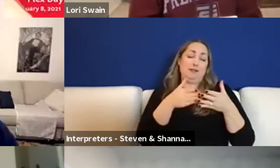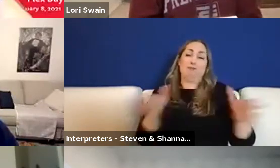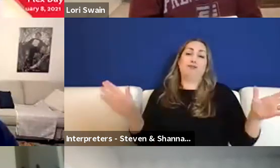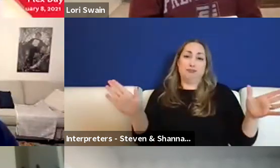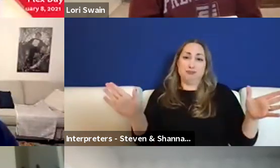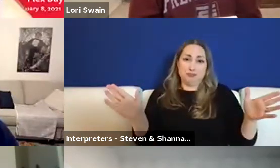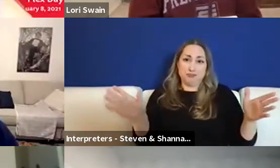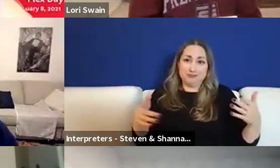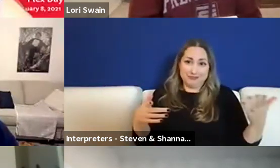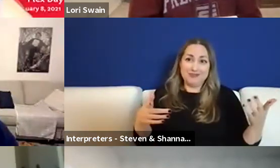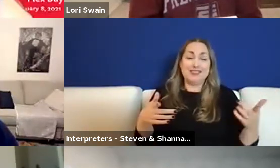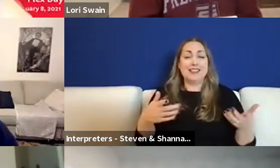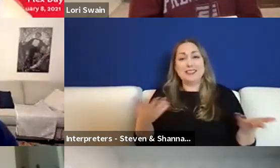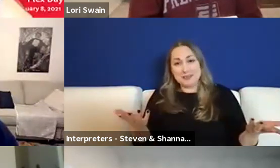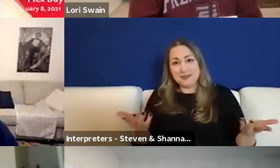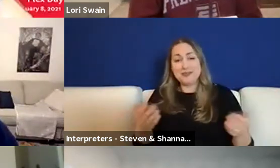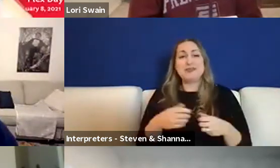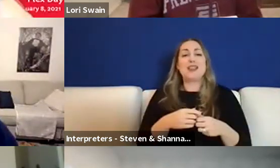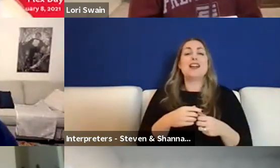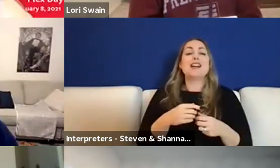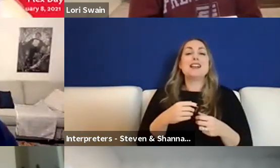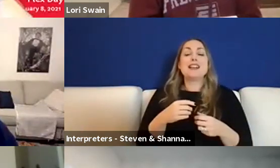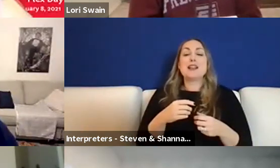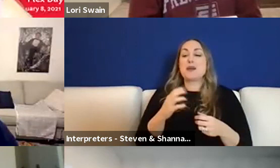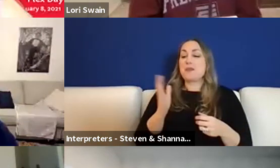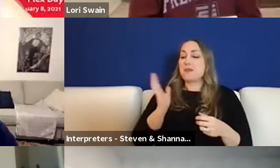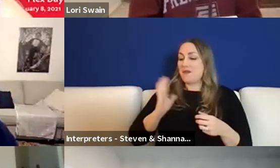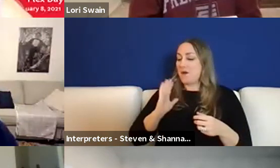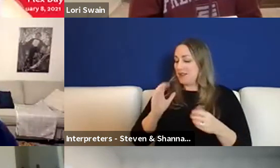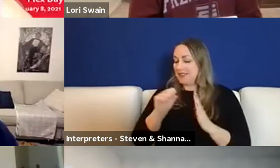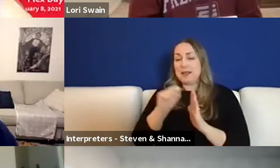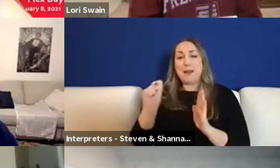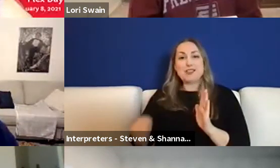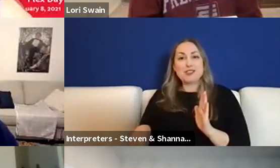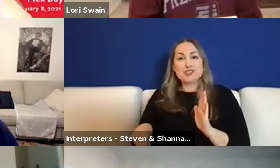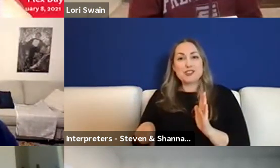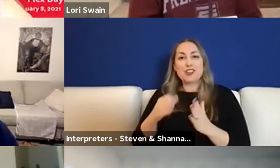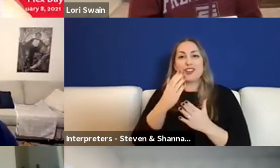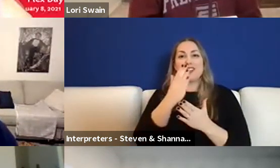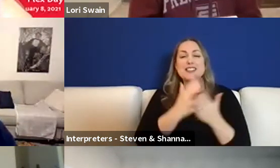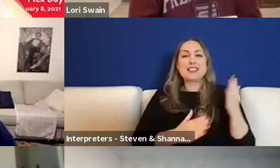anywhere. I had actually colleagues asked me earlier this semester, oh, you're young can be with us in the business division anymore.